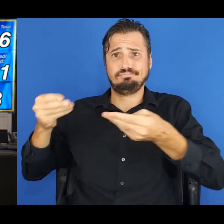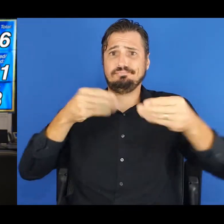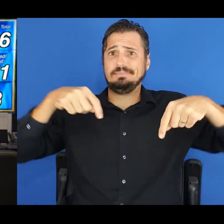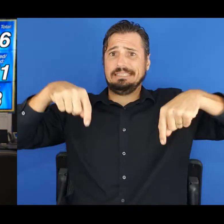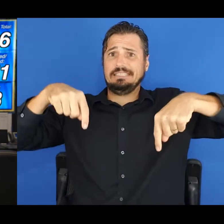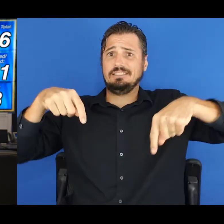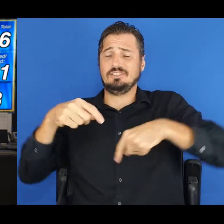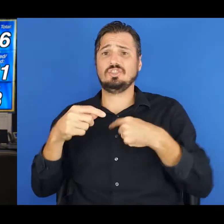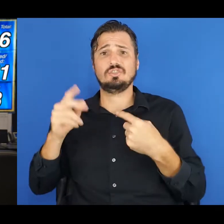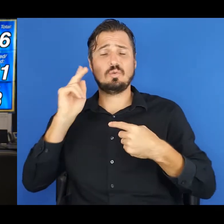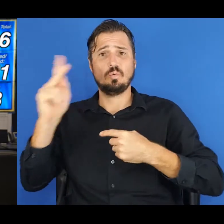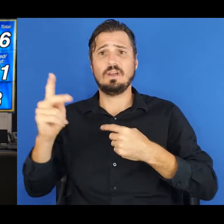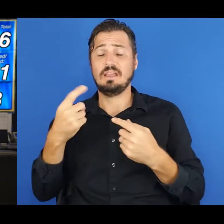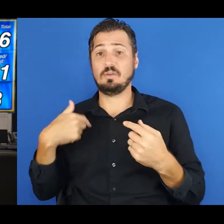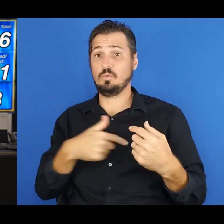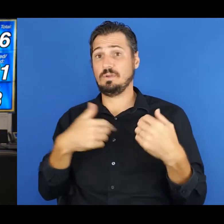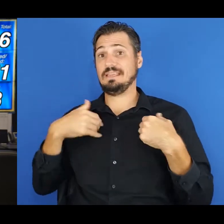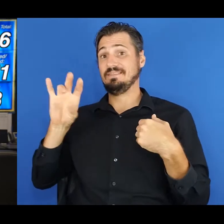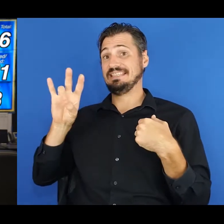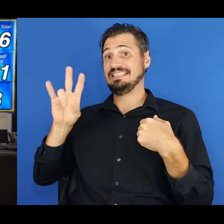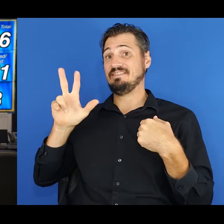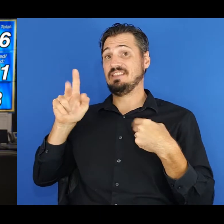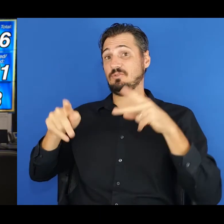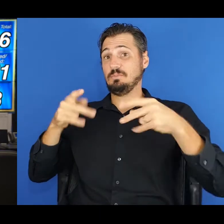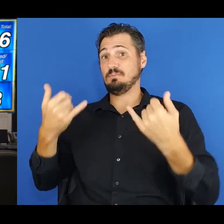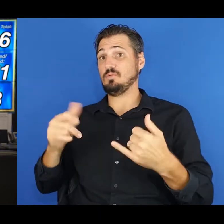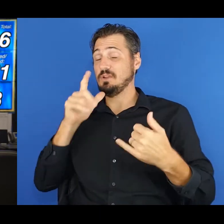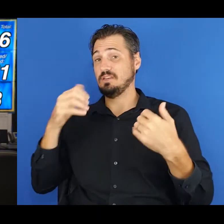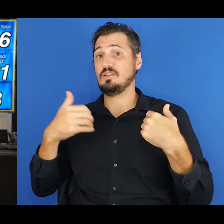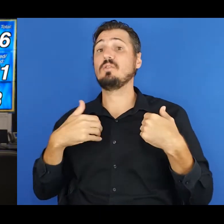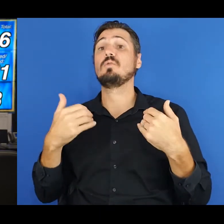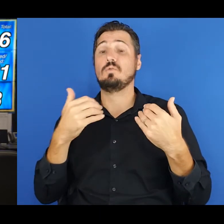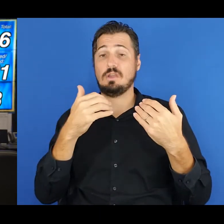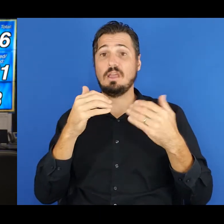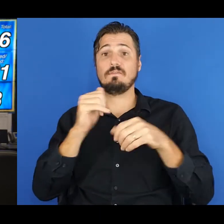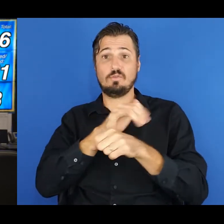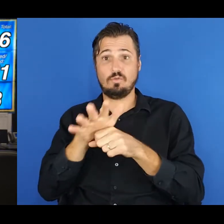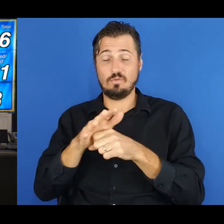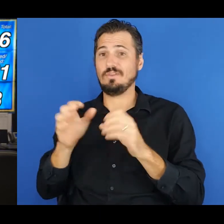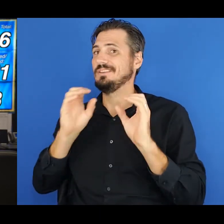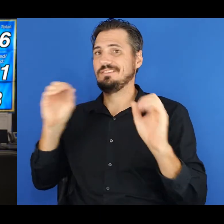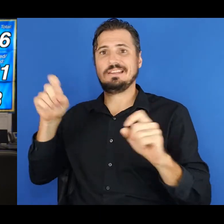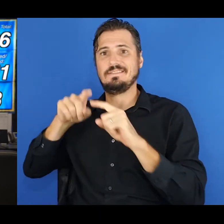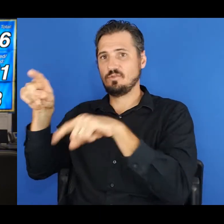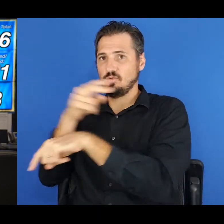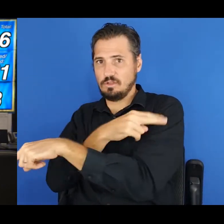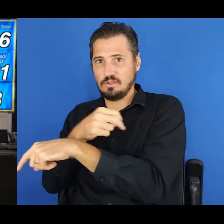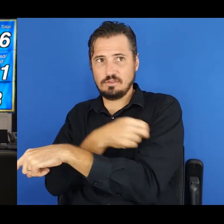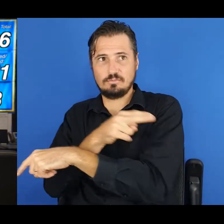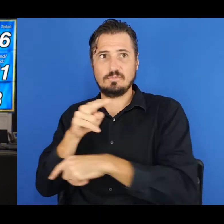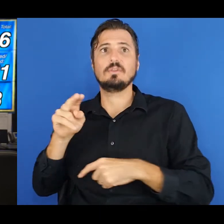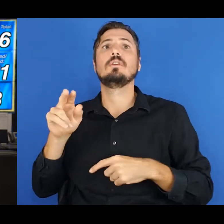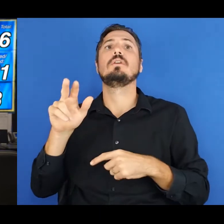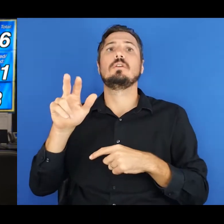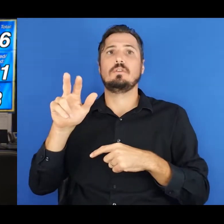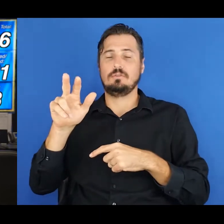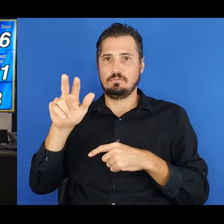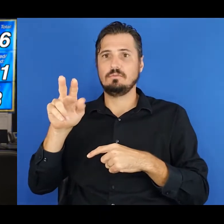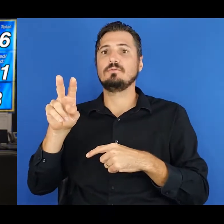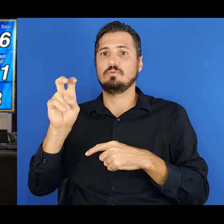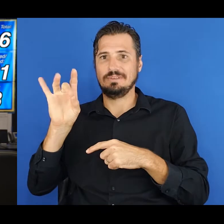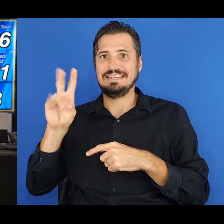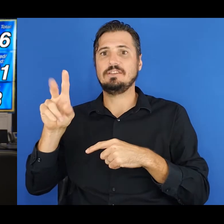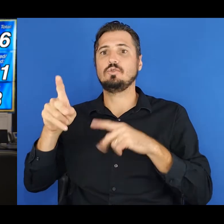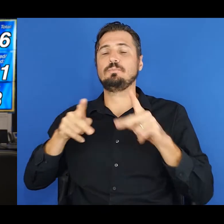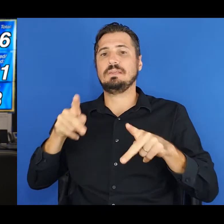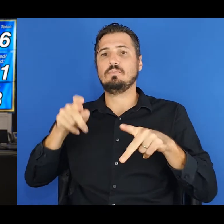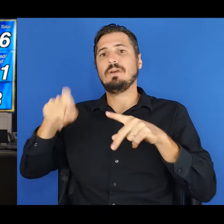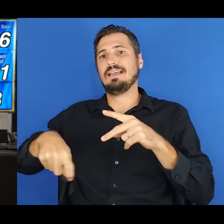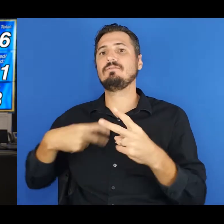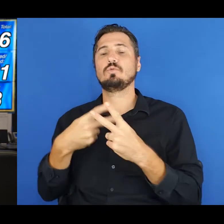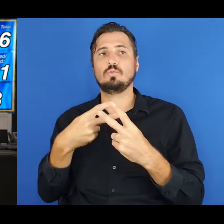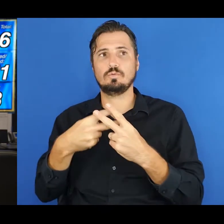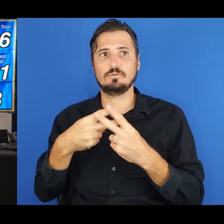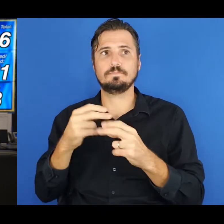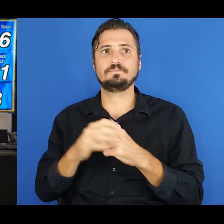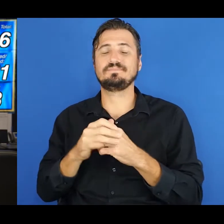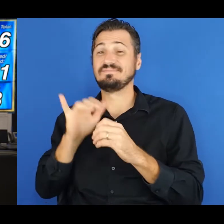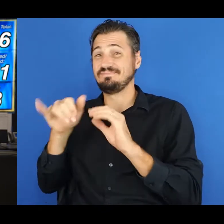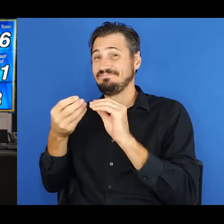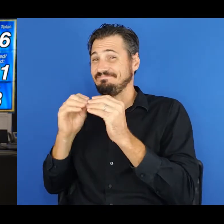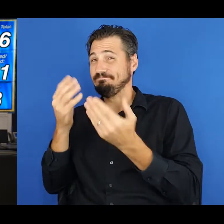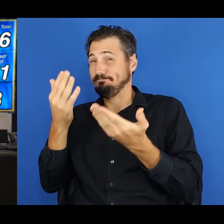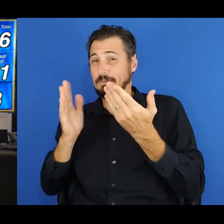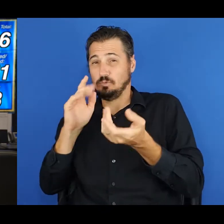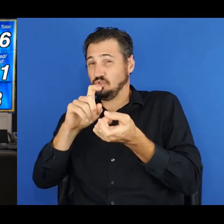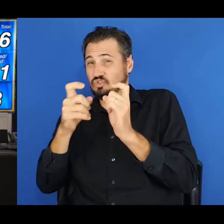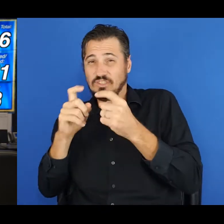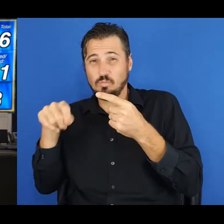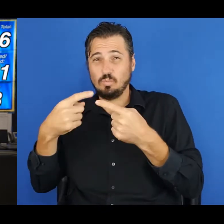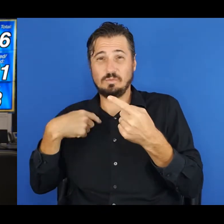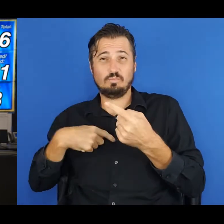We have 73 active cases. None is hospitalized. 382 people are in Department of Health-directed quarantine. The numbers may change as investigation continues.